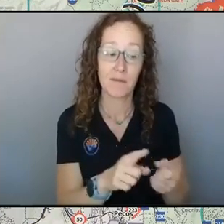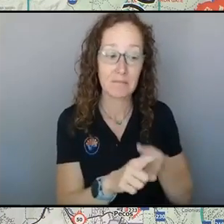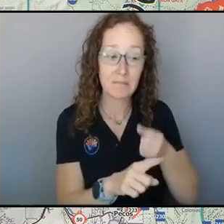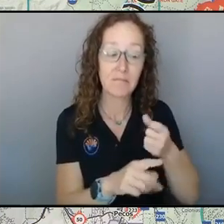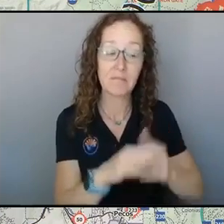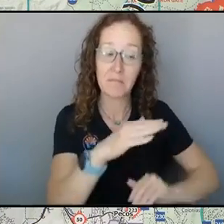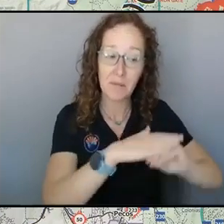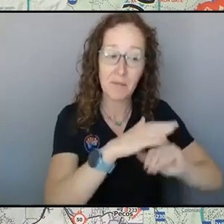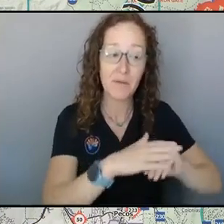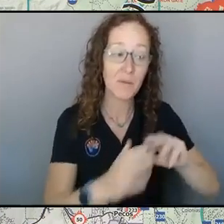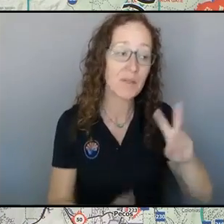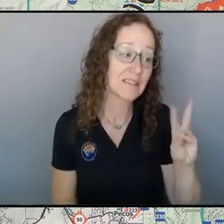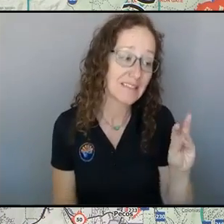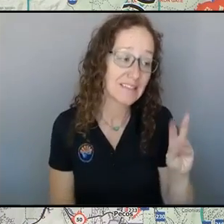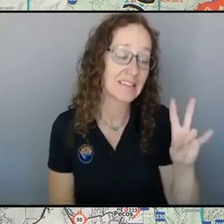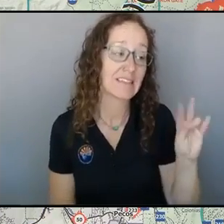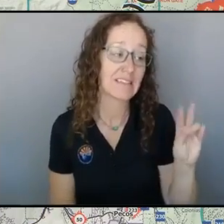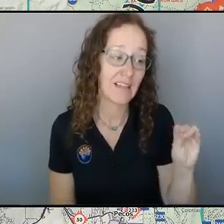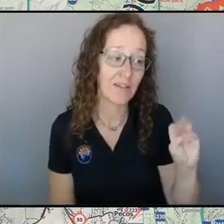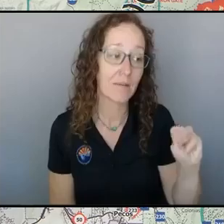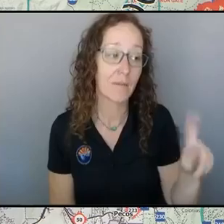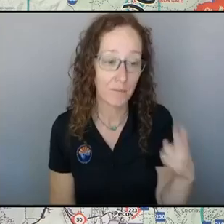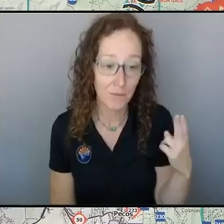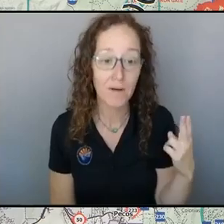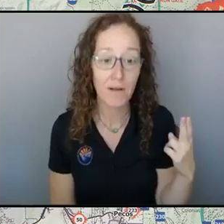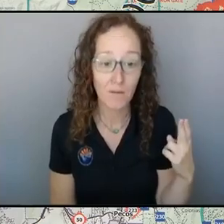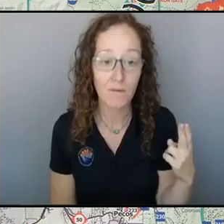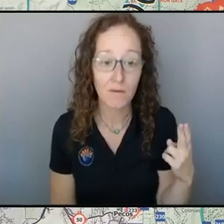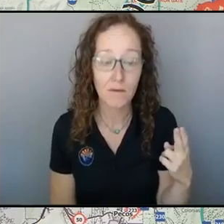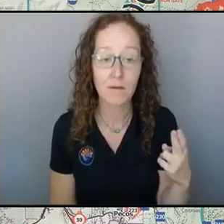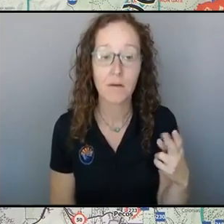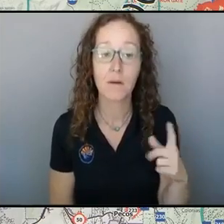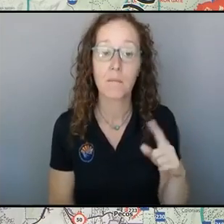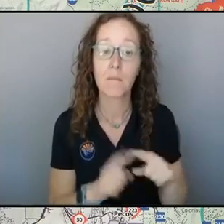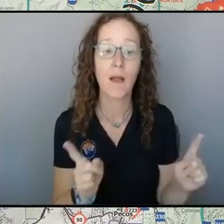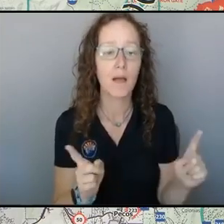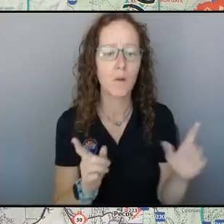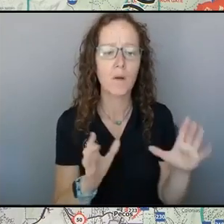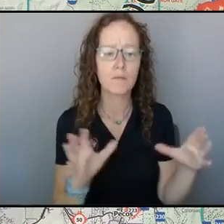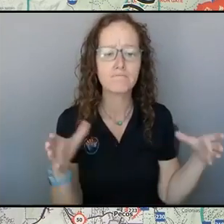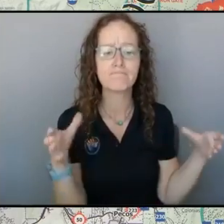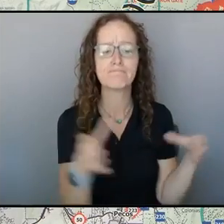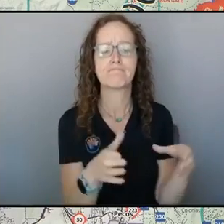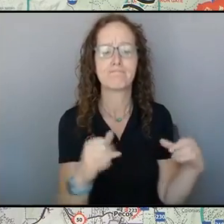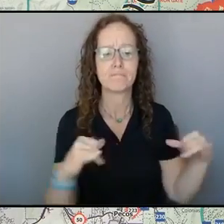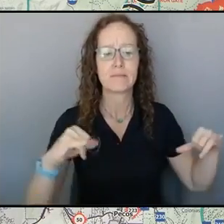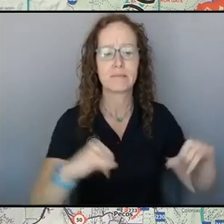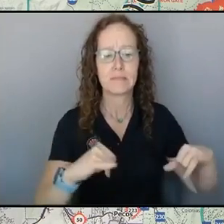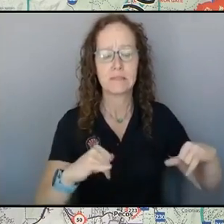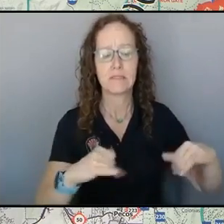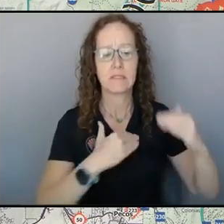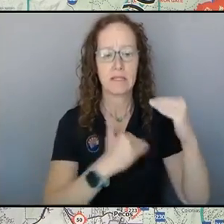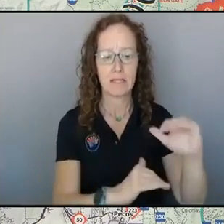we're expecting that to be very isolated. This is not going to be a situation where we have you know very numerous coverage